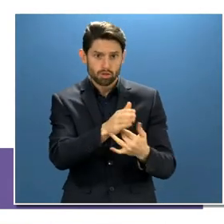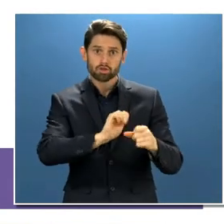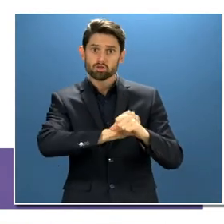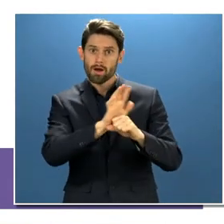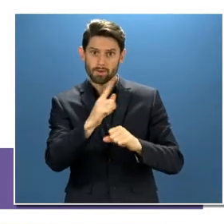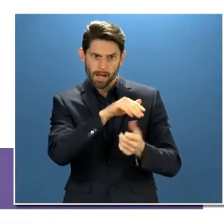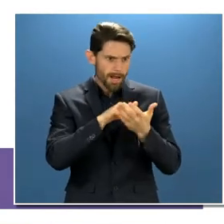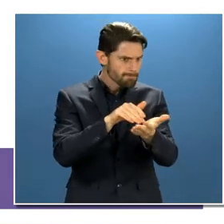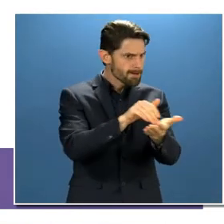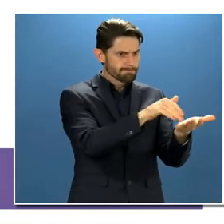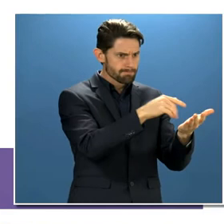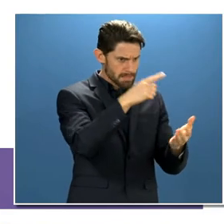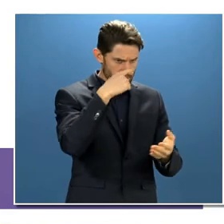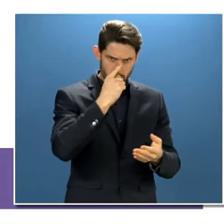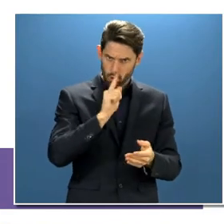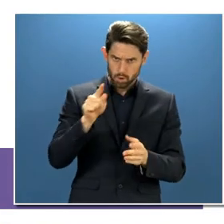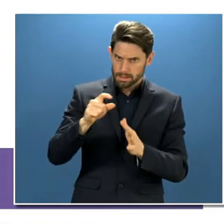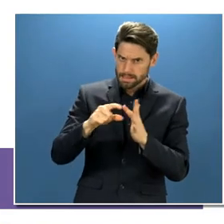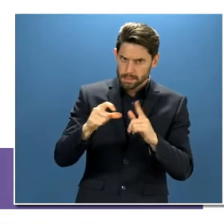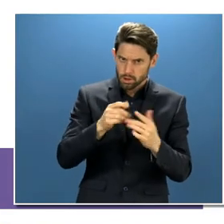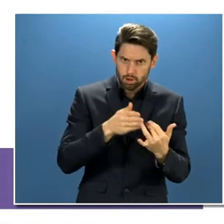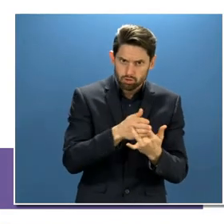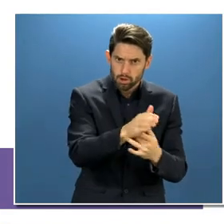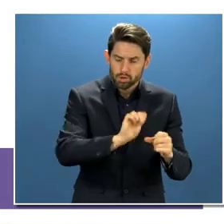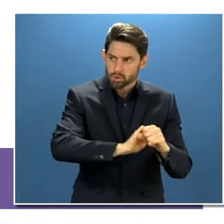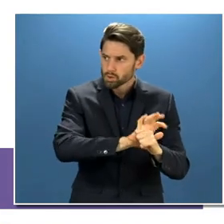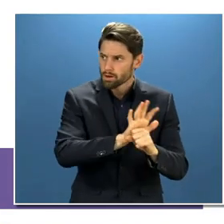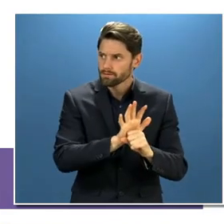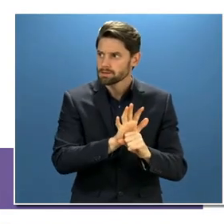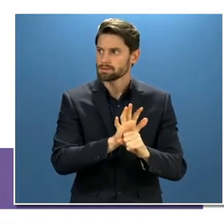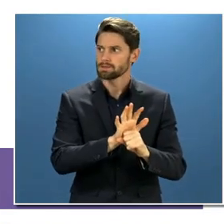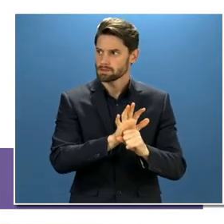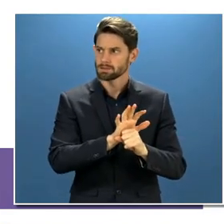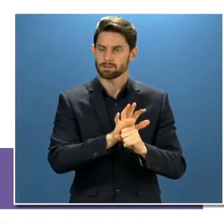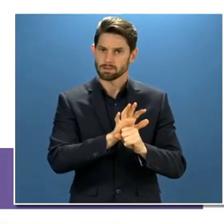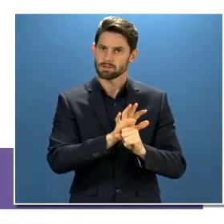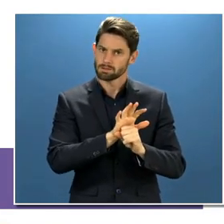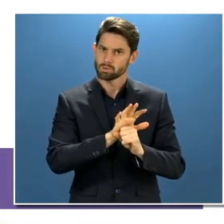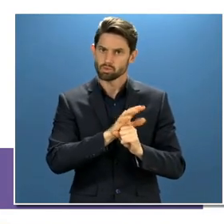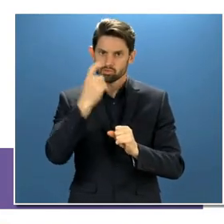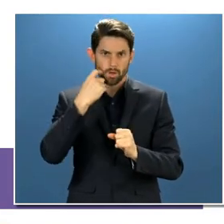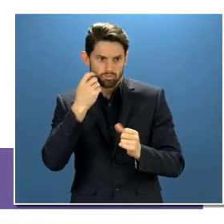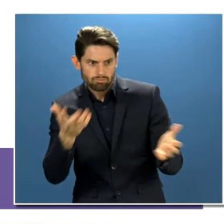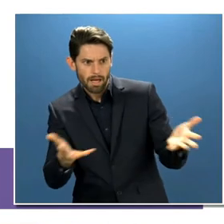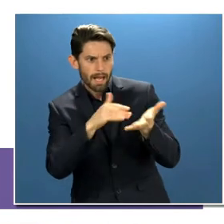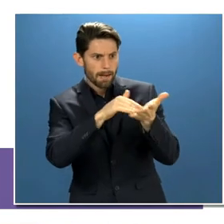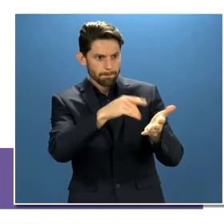What did you do around COVID-19 to help people understand a little bit more about COVID-19?